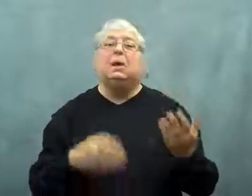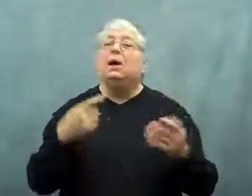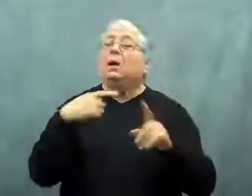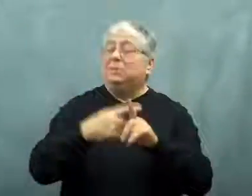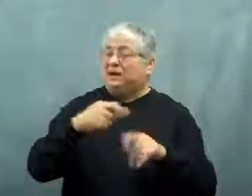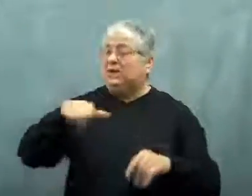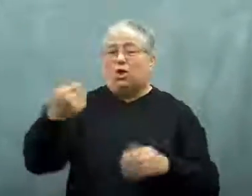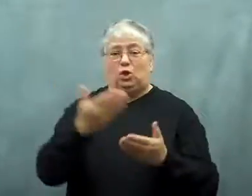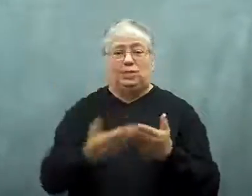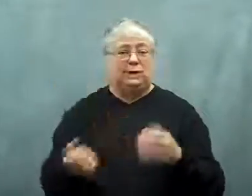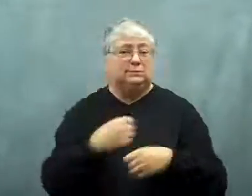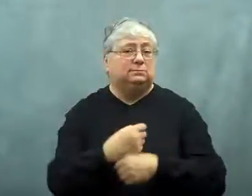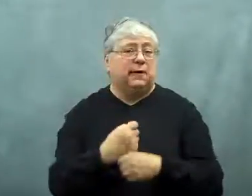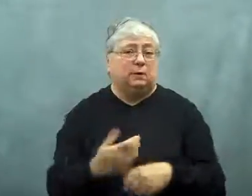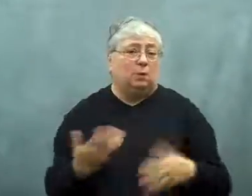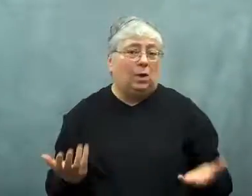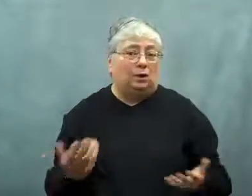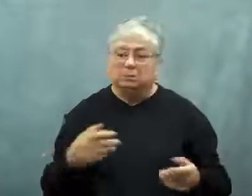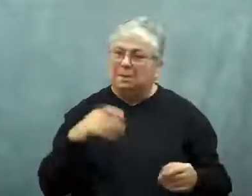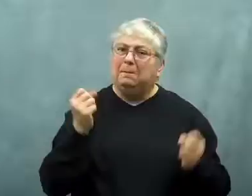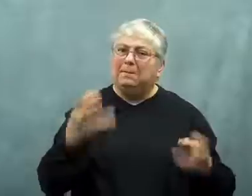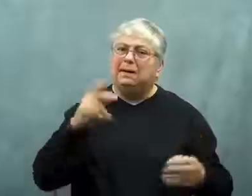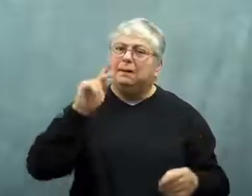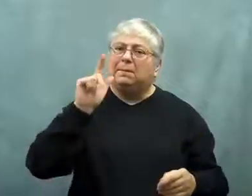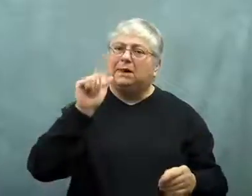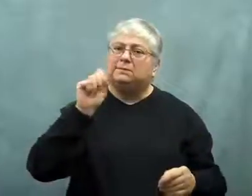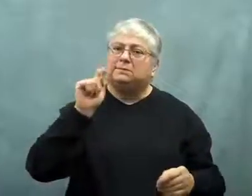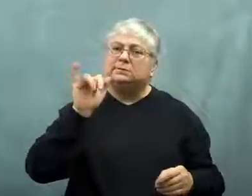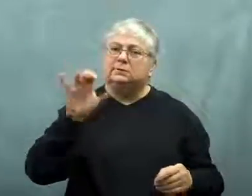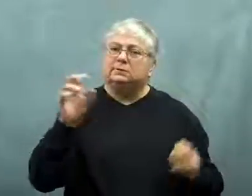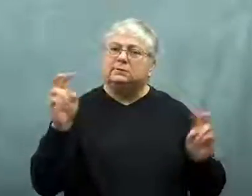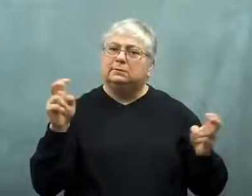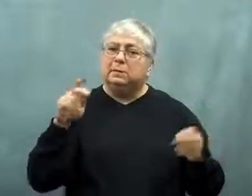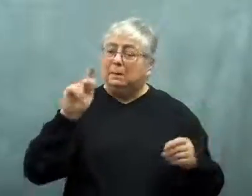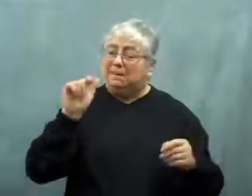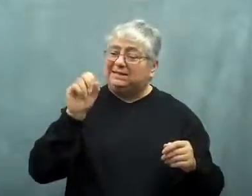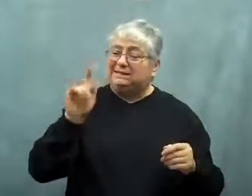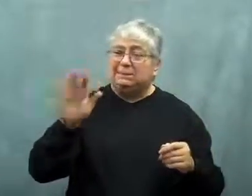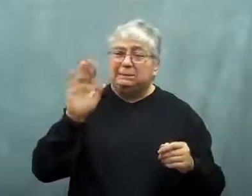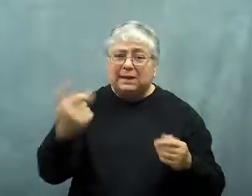It also makes other things.